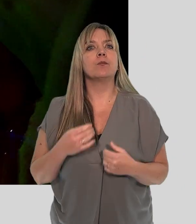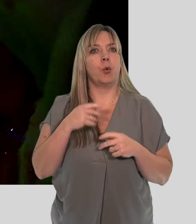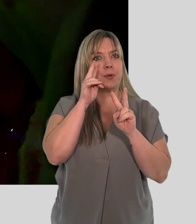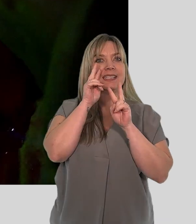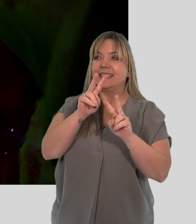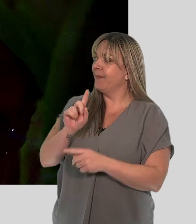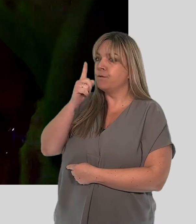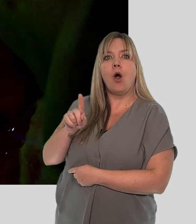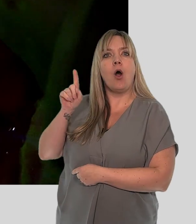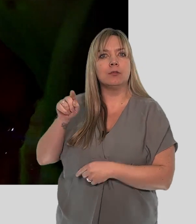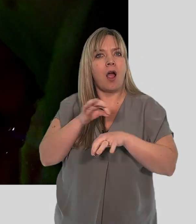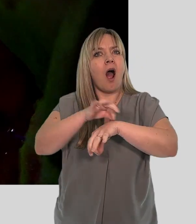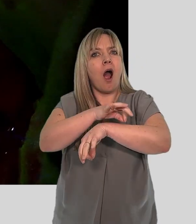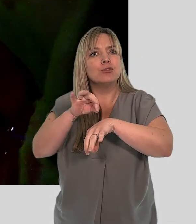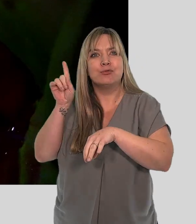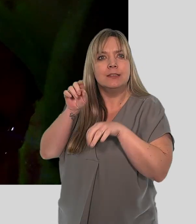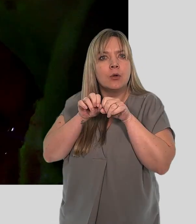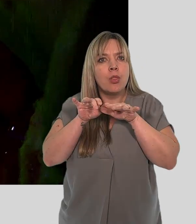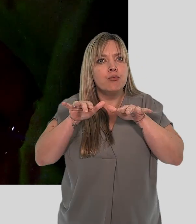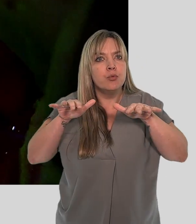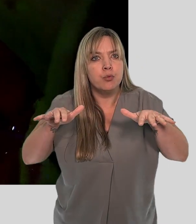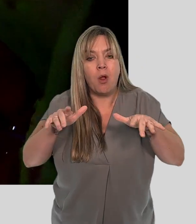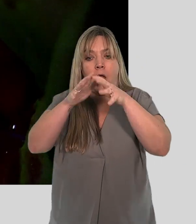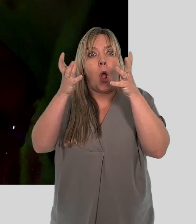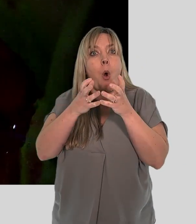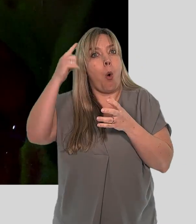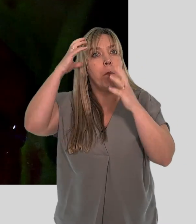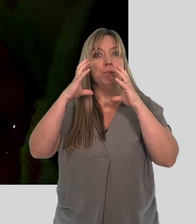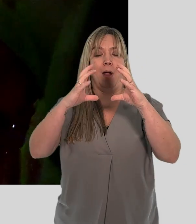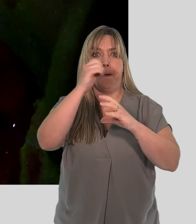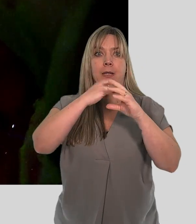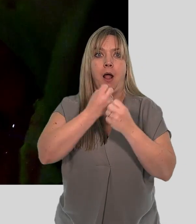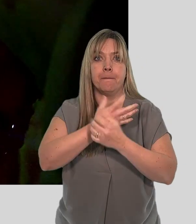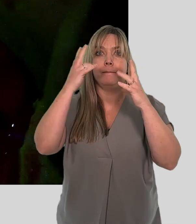followed by clearance of these in the brain veins. Eventually, after a few minutes,